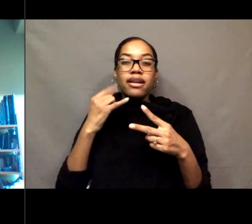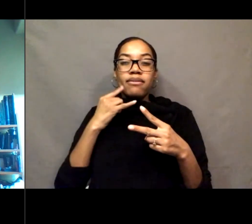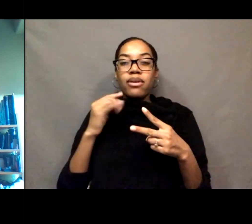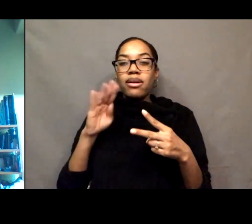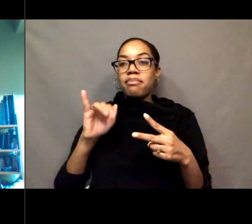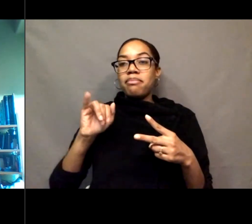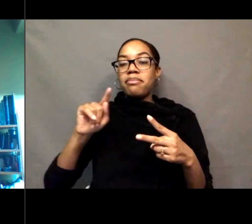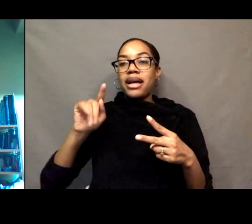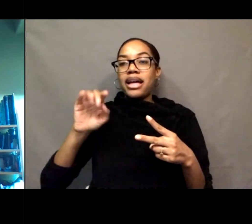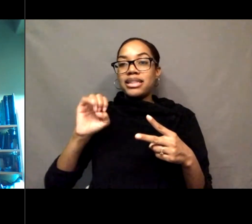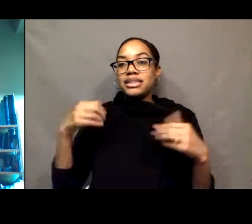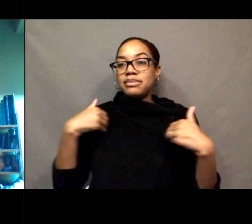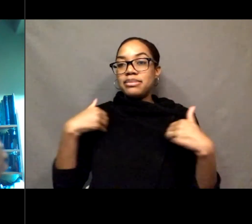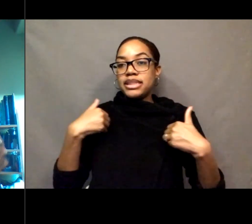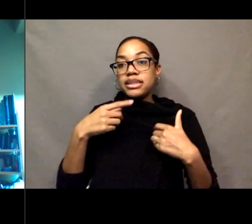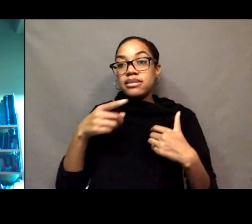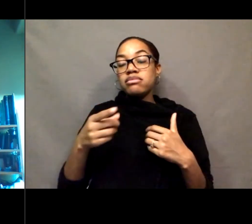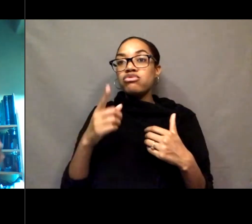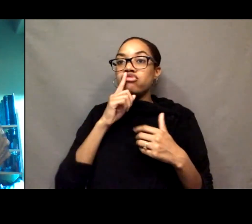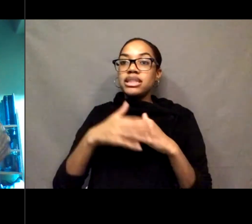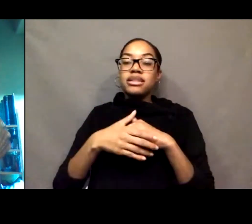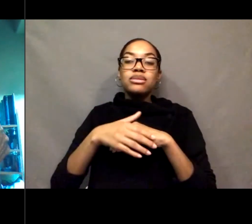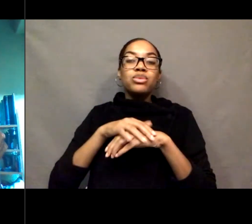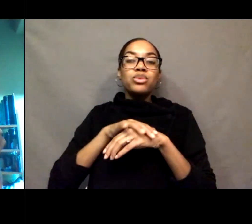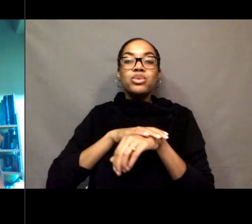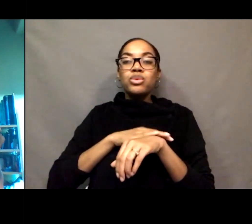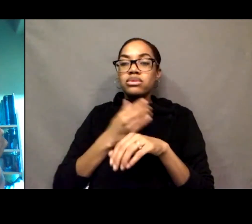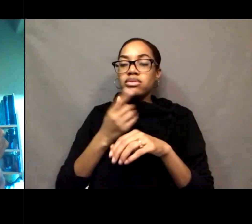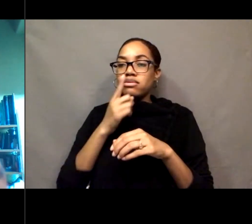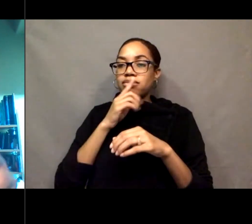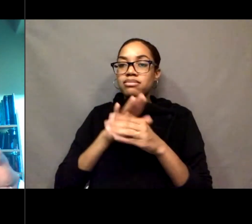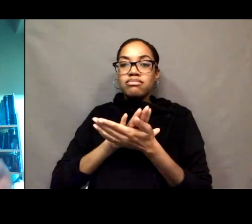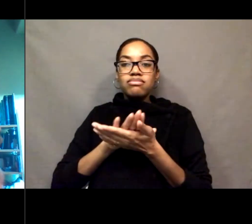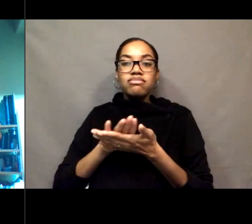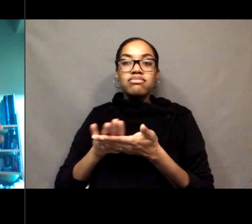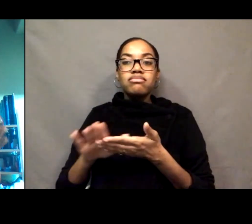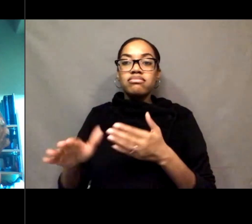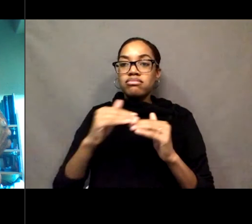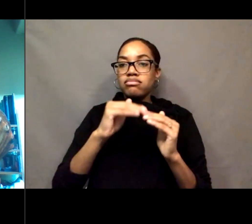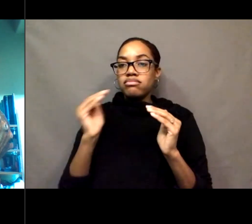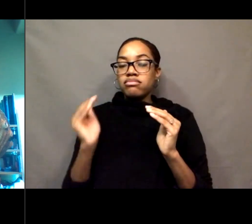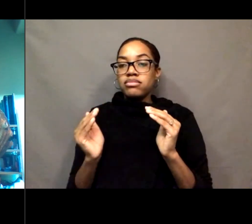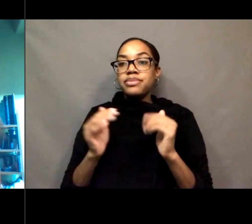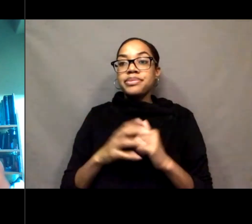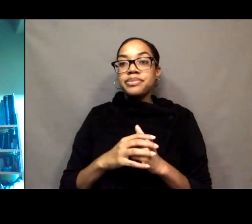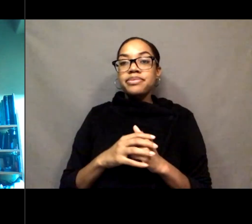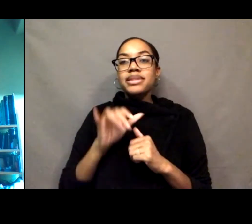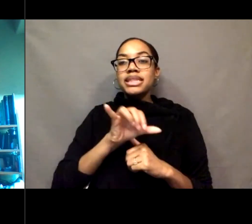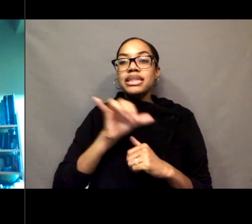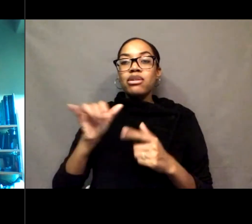They're much smoother, the shell is much smoother than some of the other ones. Similar in smoothness to a flat abalone.